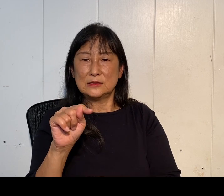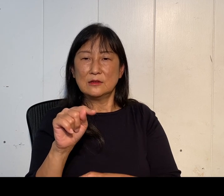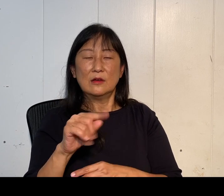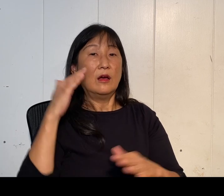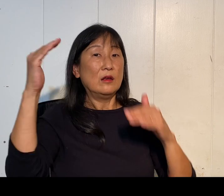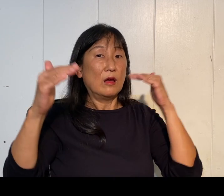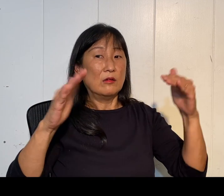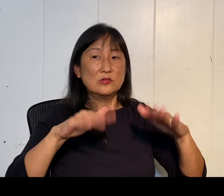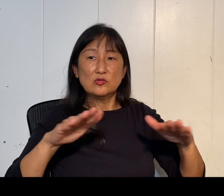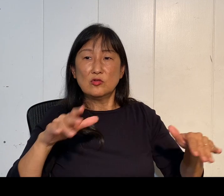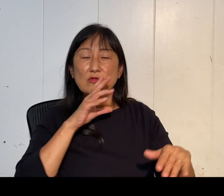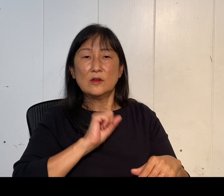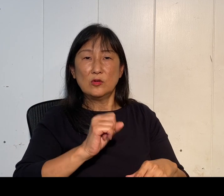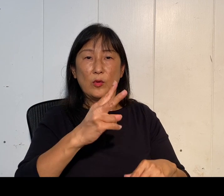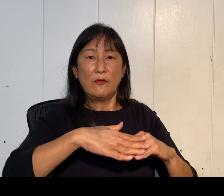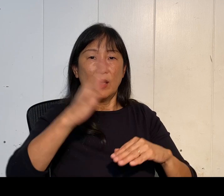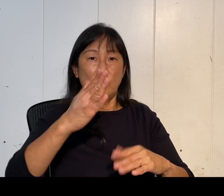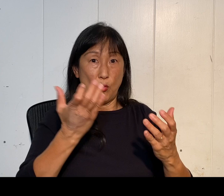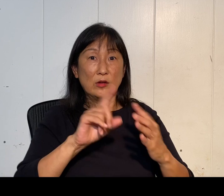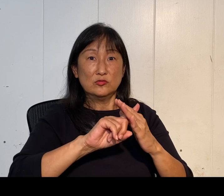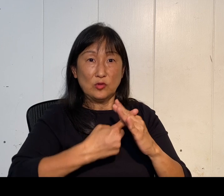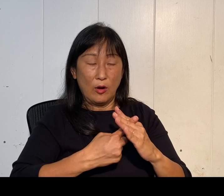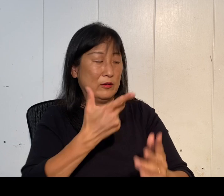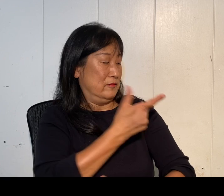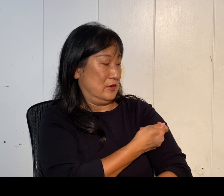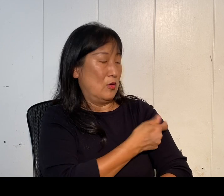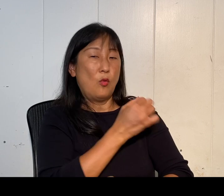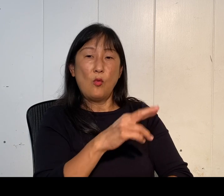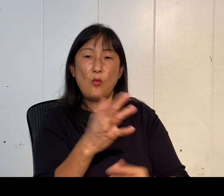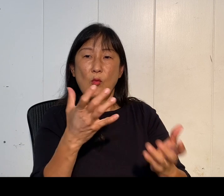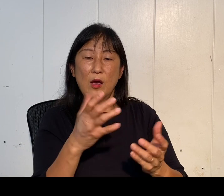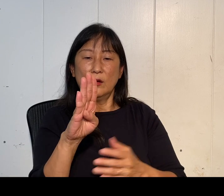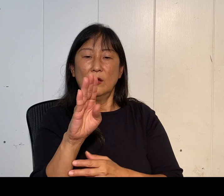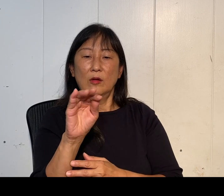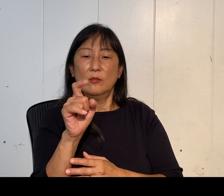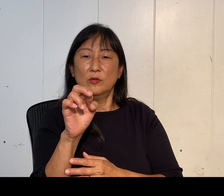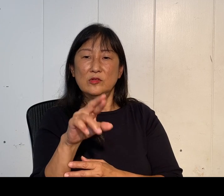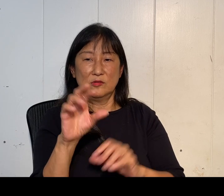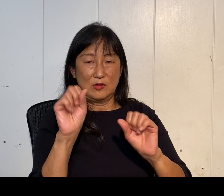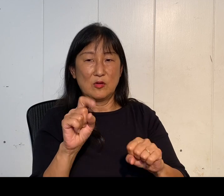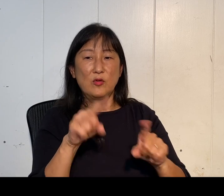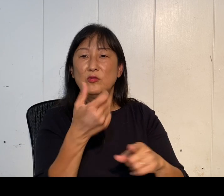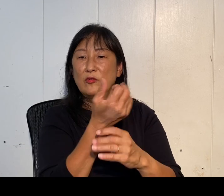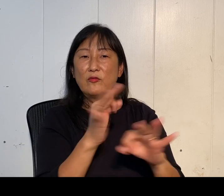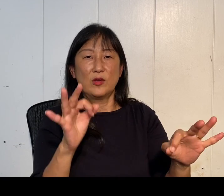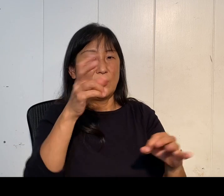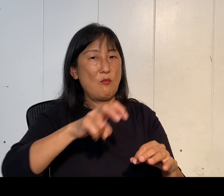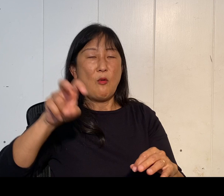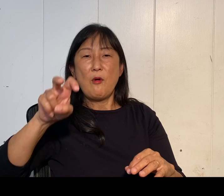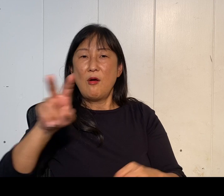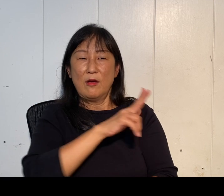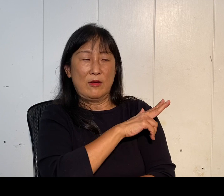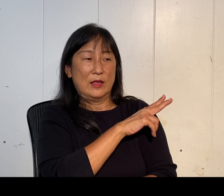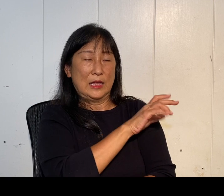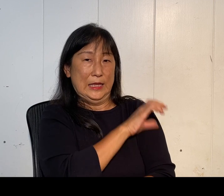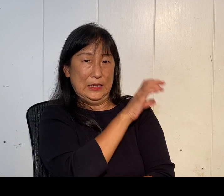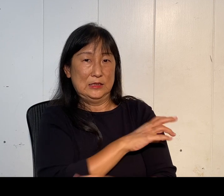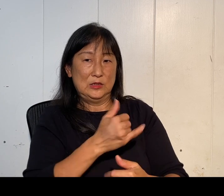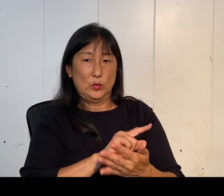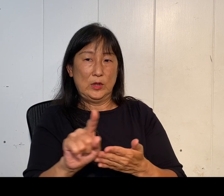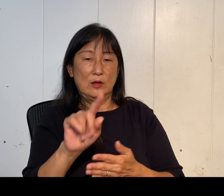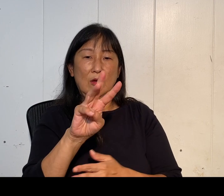Adults and children 12 and up who are ready to start their vaccinations or want a booster can come to one of our free mobile clinics this week